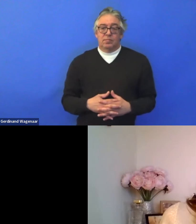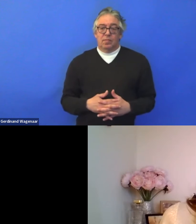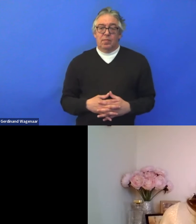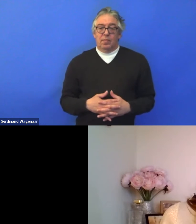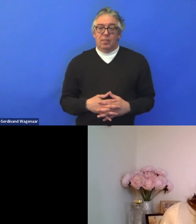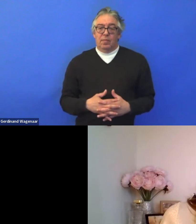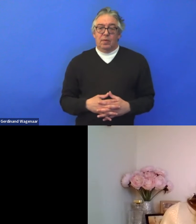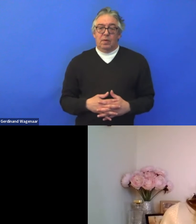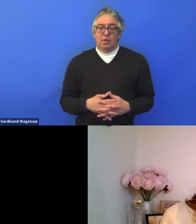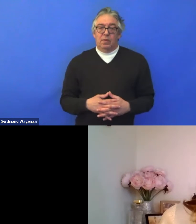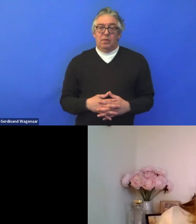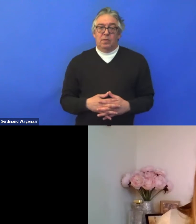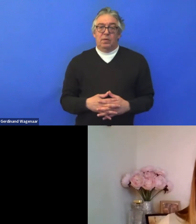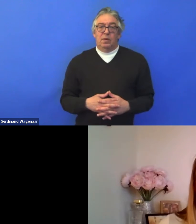We are waiting for a few more.